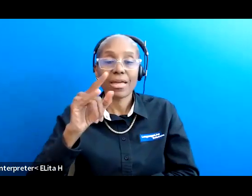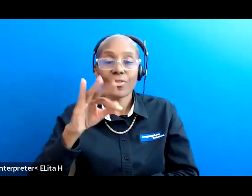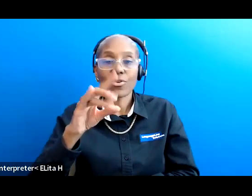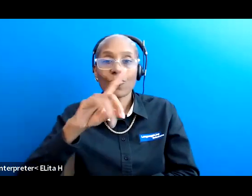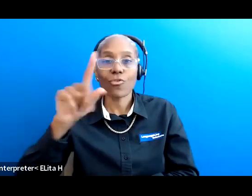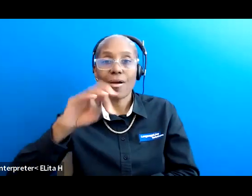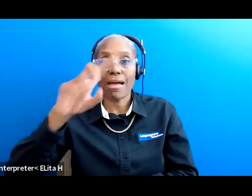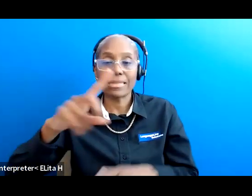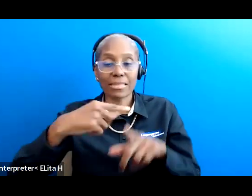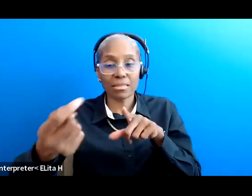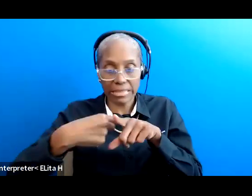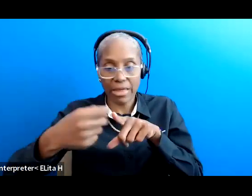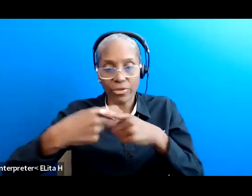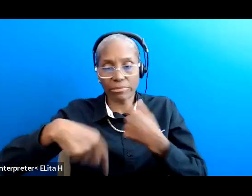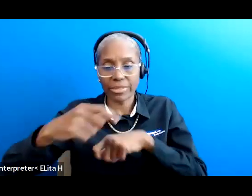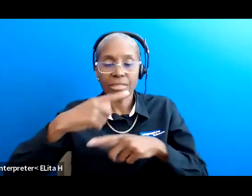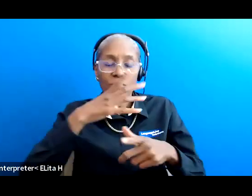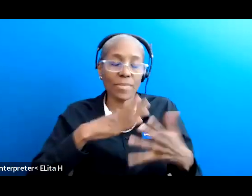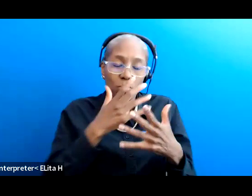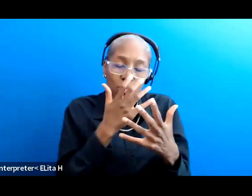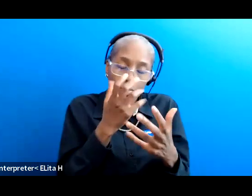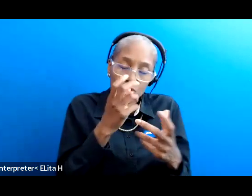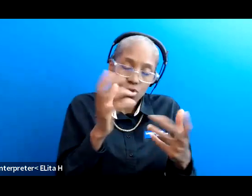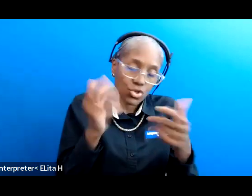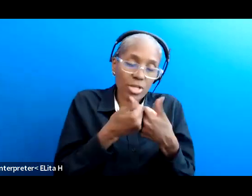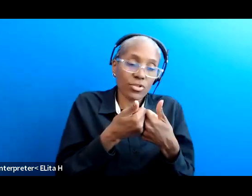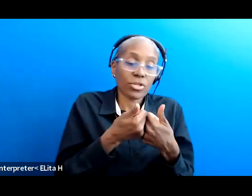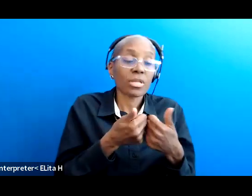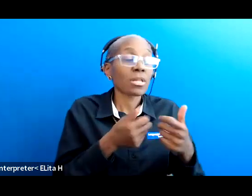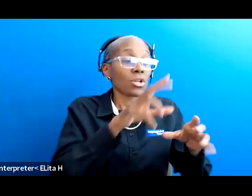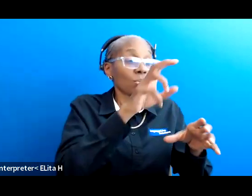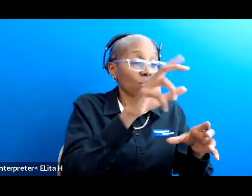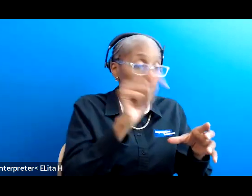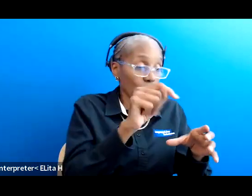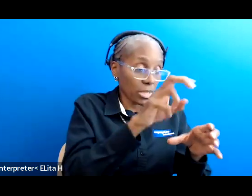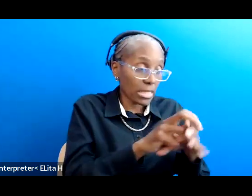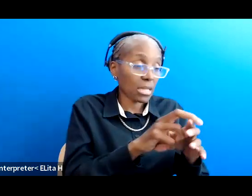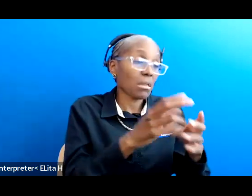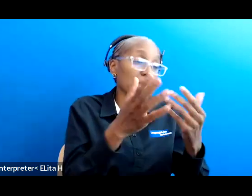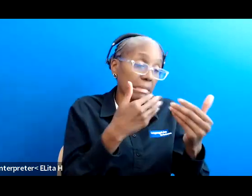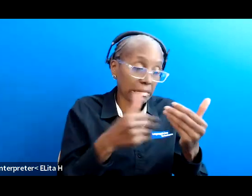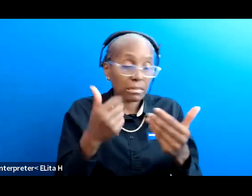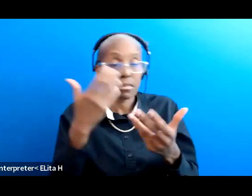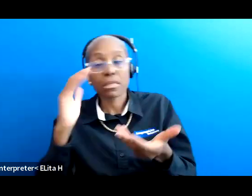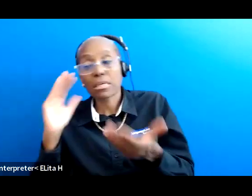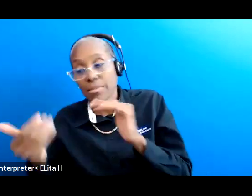So however you're doing it, if it's on the toilet, it's a little bit easier. I'm just assuming you're probably doing it and you have to get